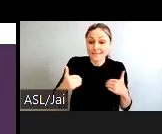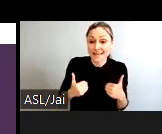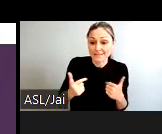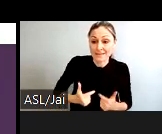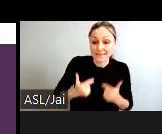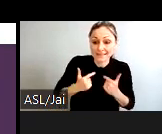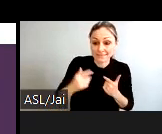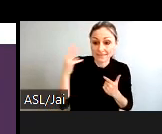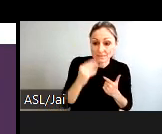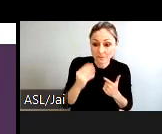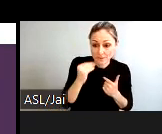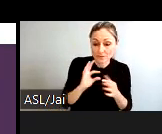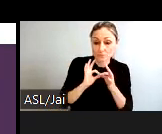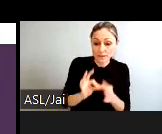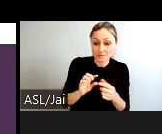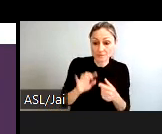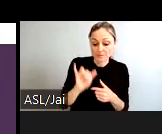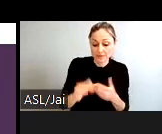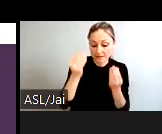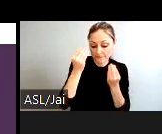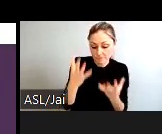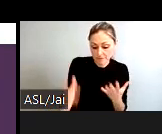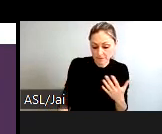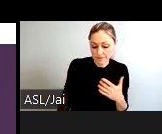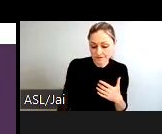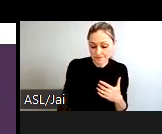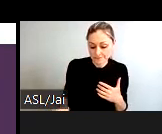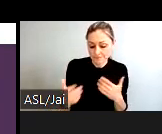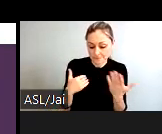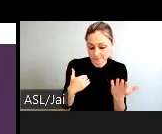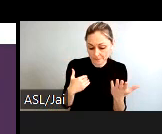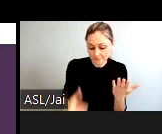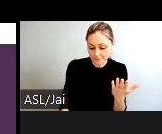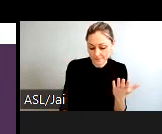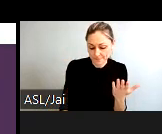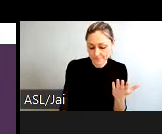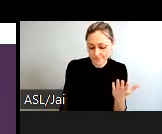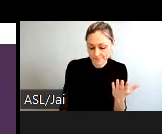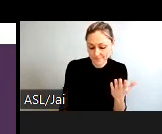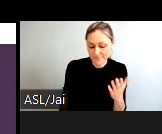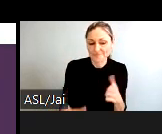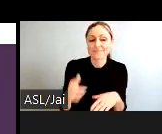lived experience relevant to the material or topics being discussed or equally as low-income,